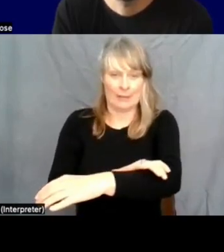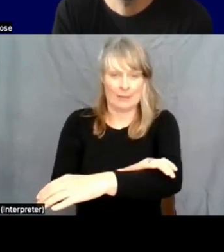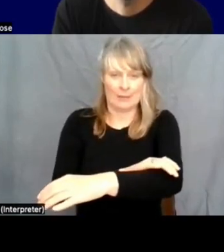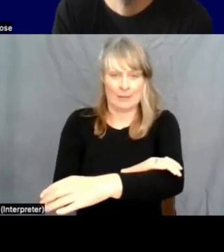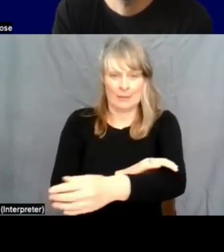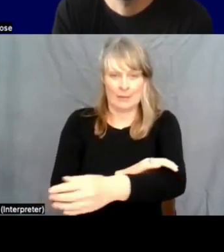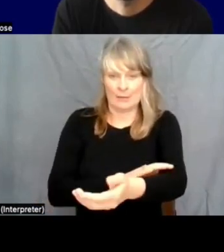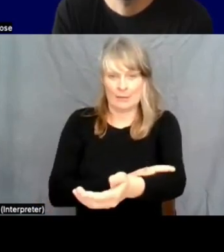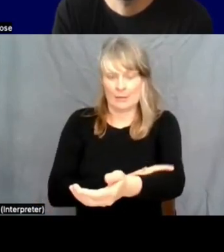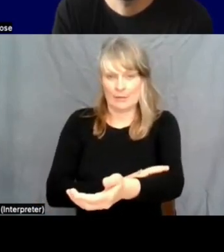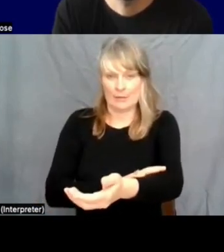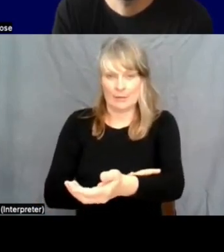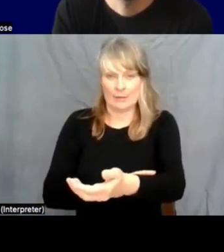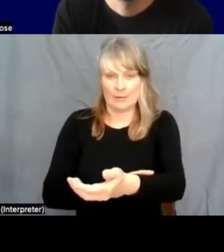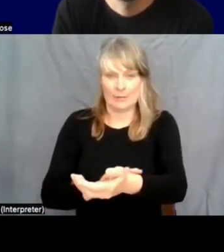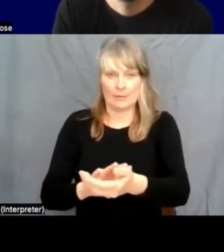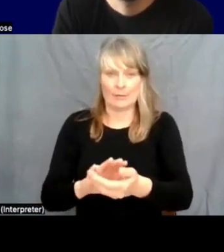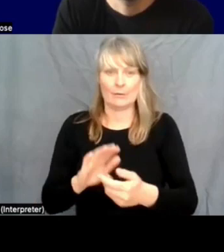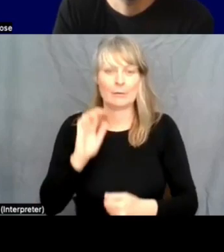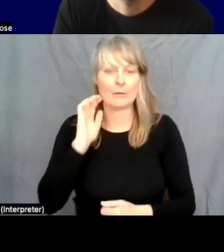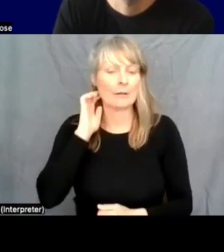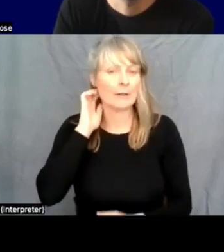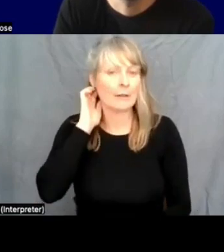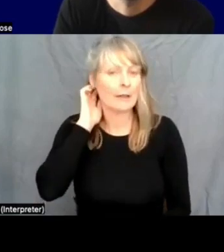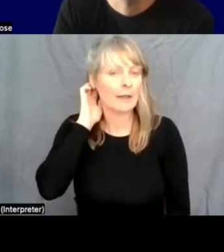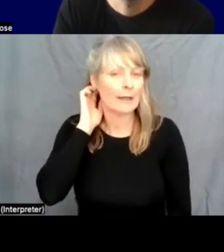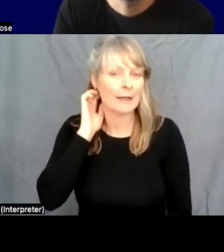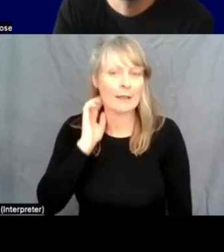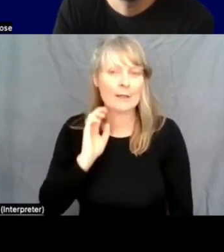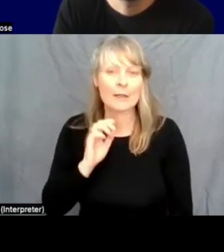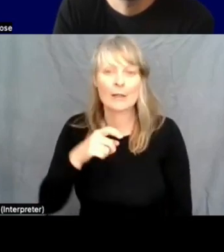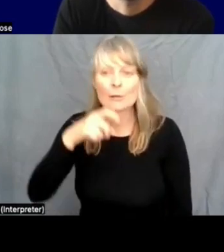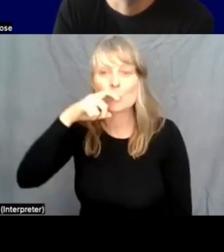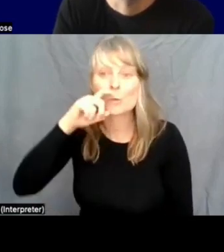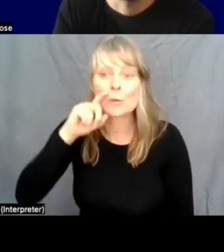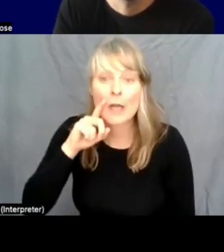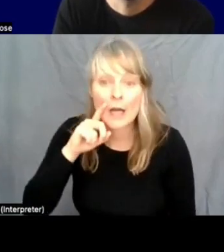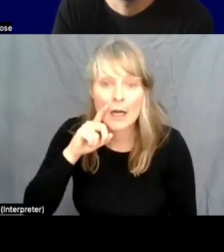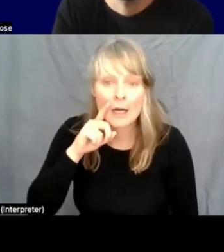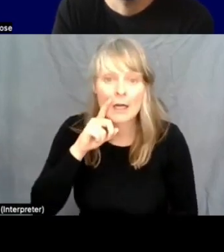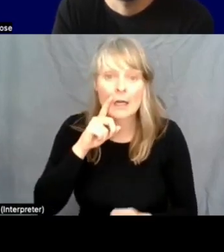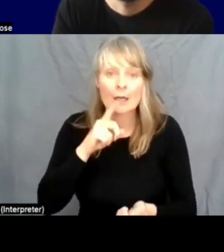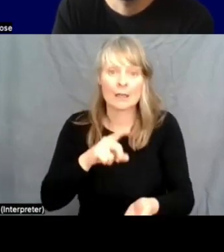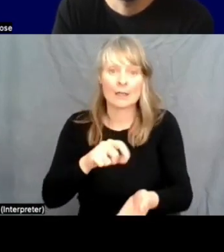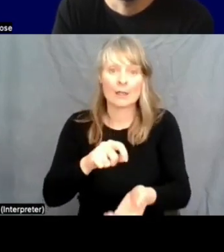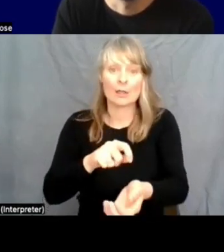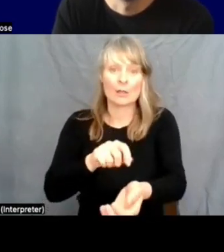whether he's saying anything. Then he puts it back in his hand and says, "Gunner, we have the crab, and it went up my arm."